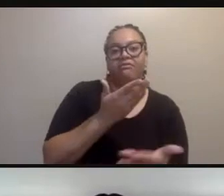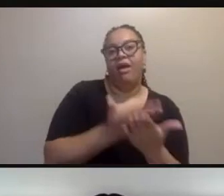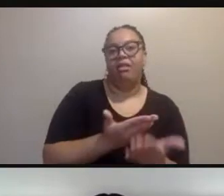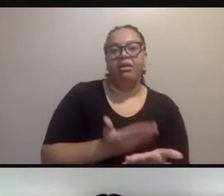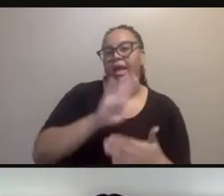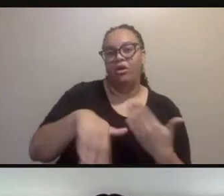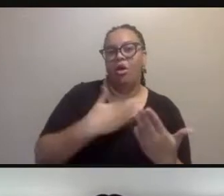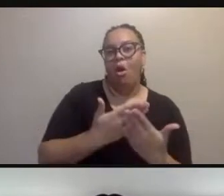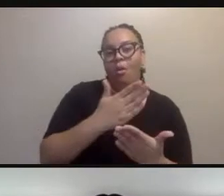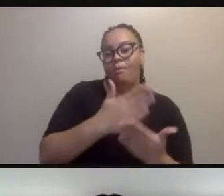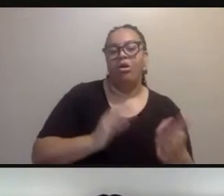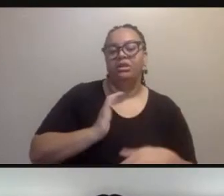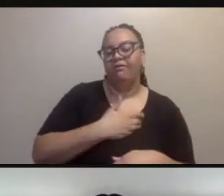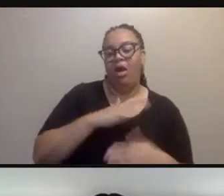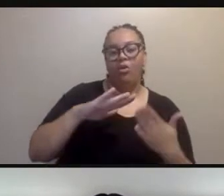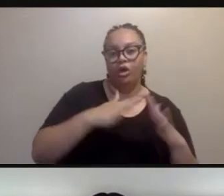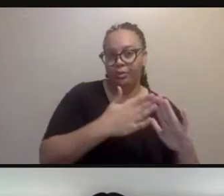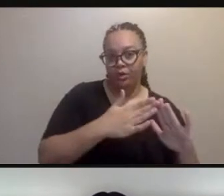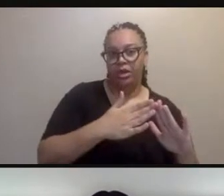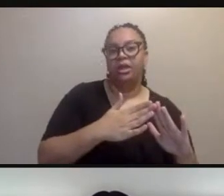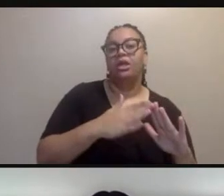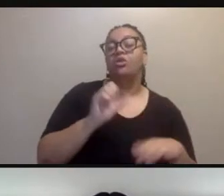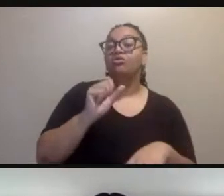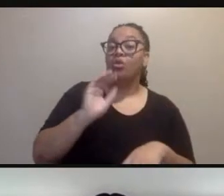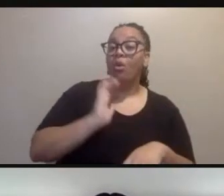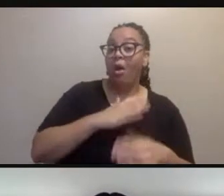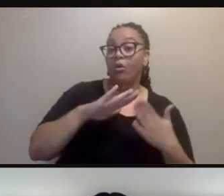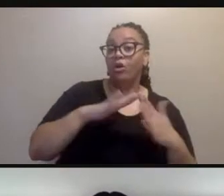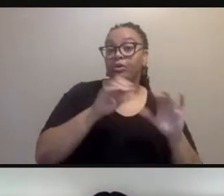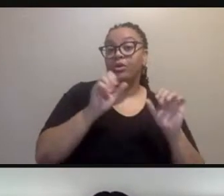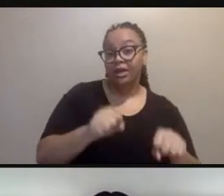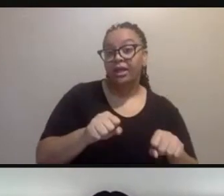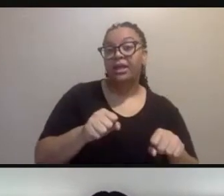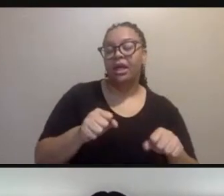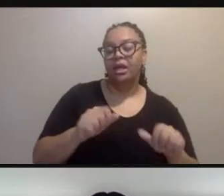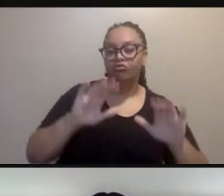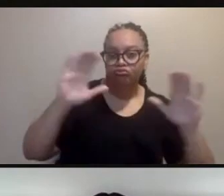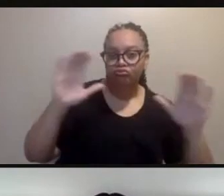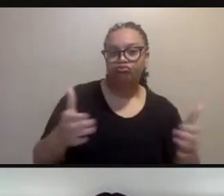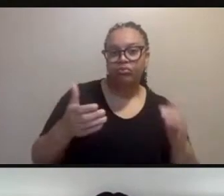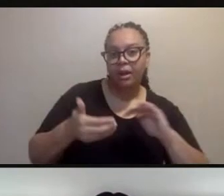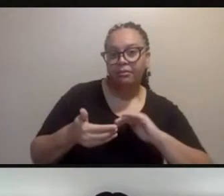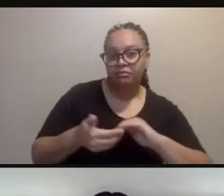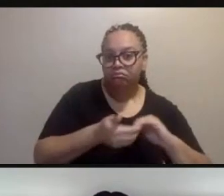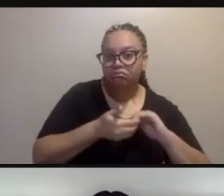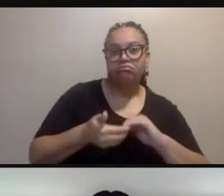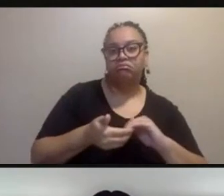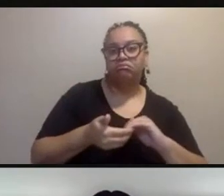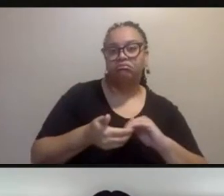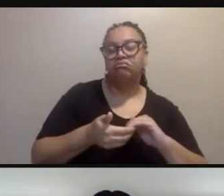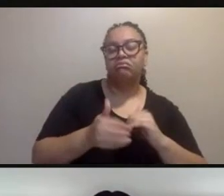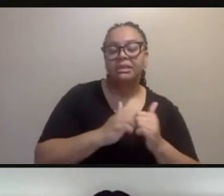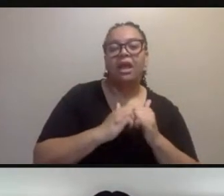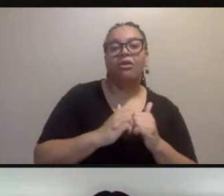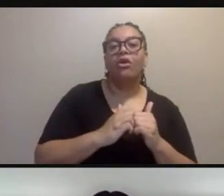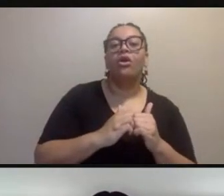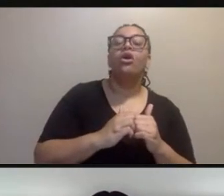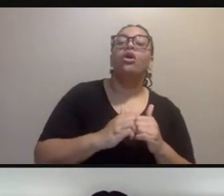HOW WILL YOU WORK TO AUTHENTICALLY ENGAGE ALL